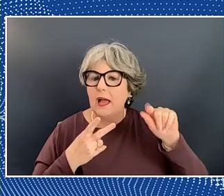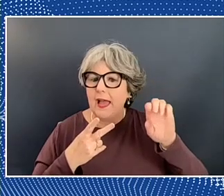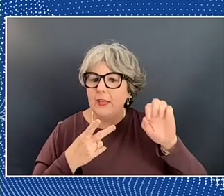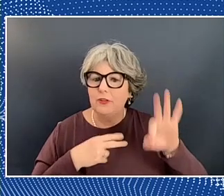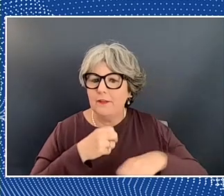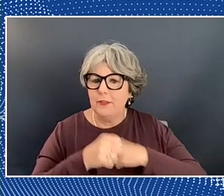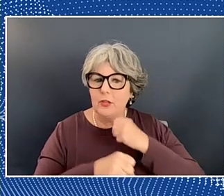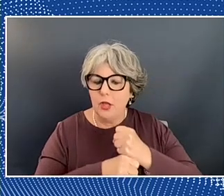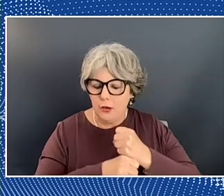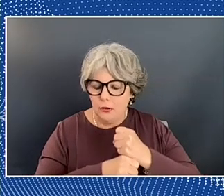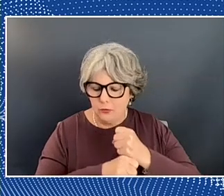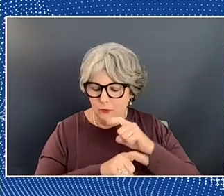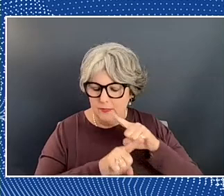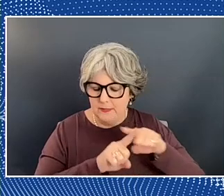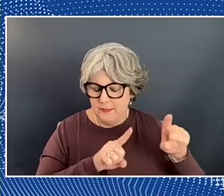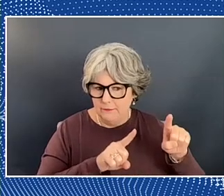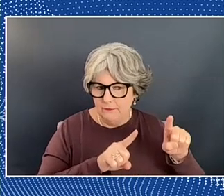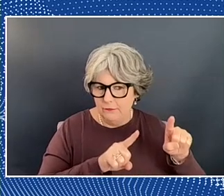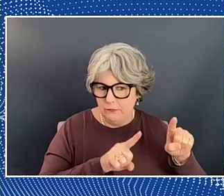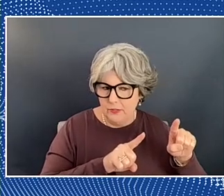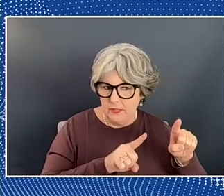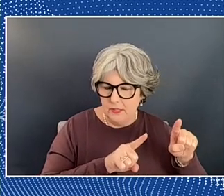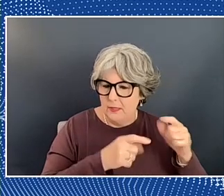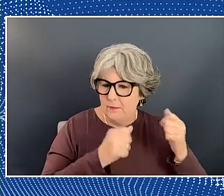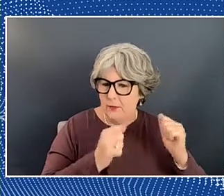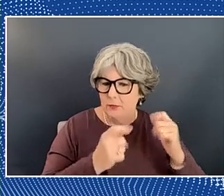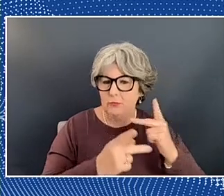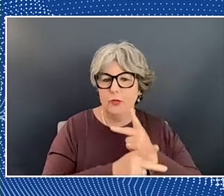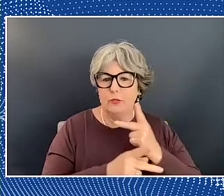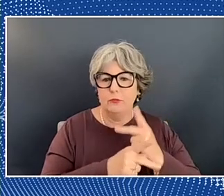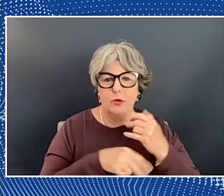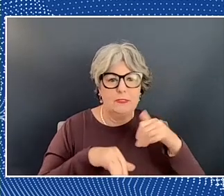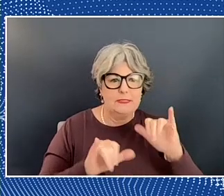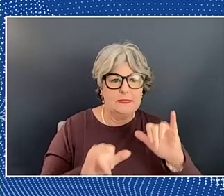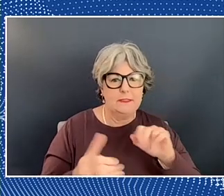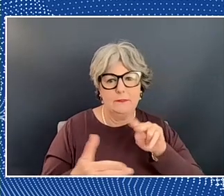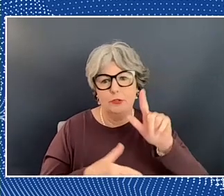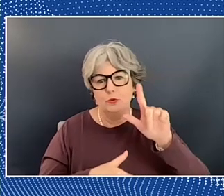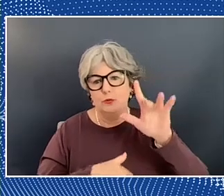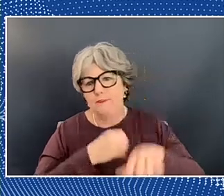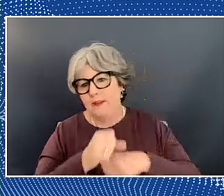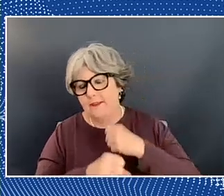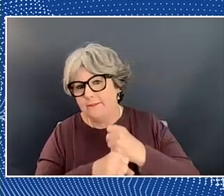hardship factors? But just trying to understand, are we still looking at this 25-year period or is